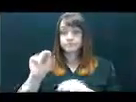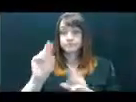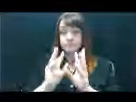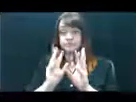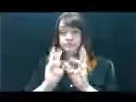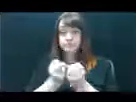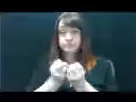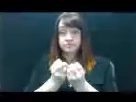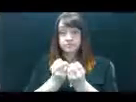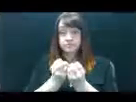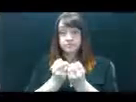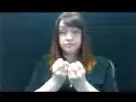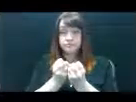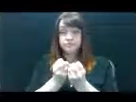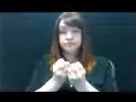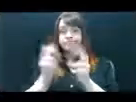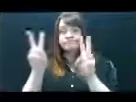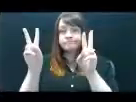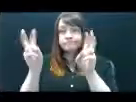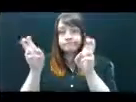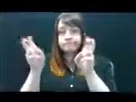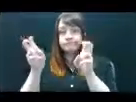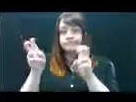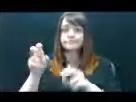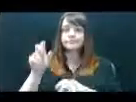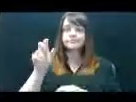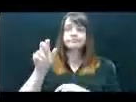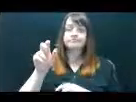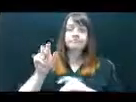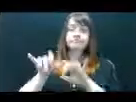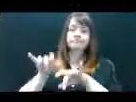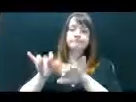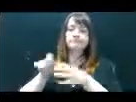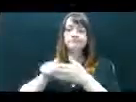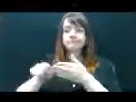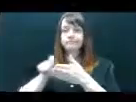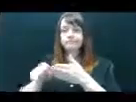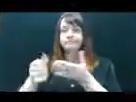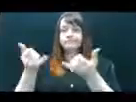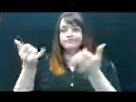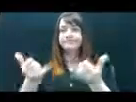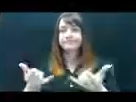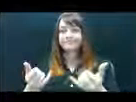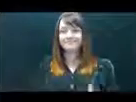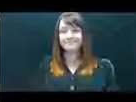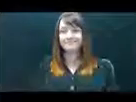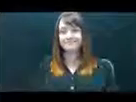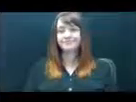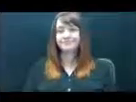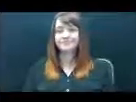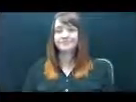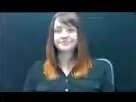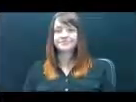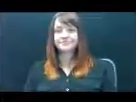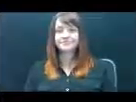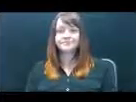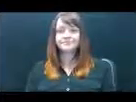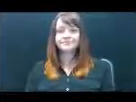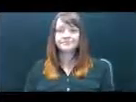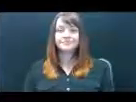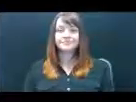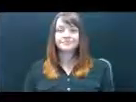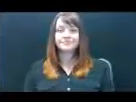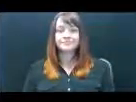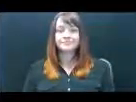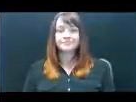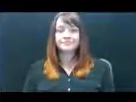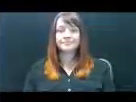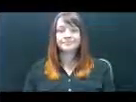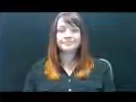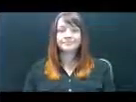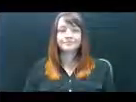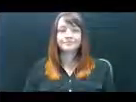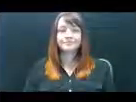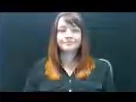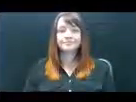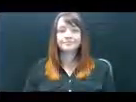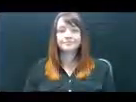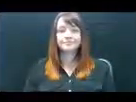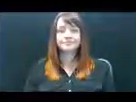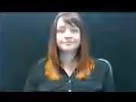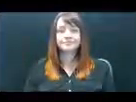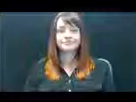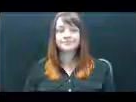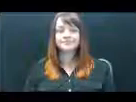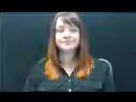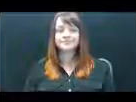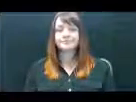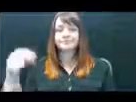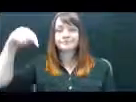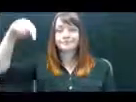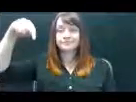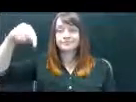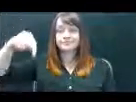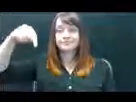this space. Use the down arrow key to move to the next